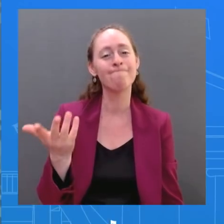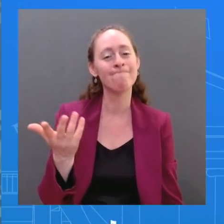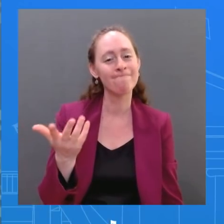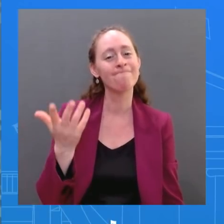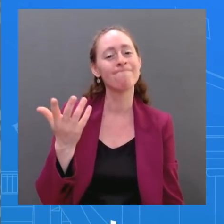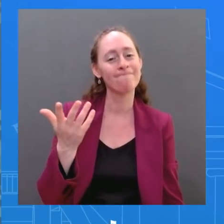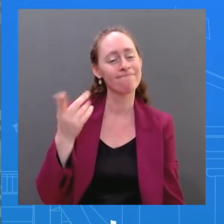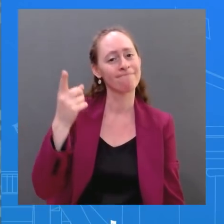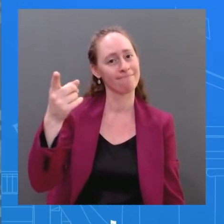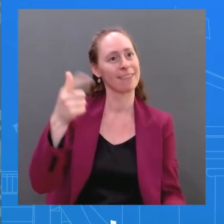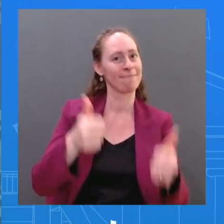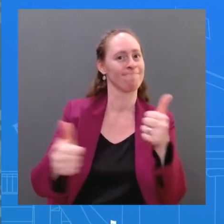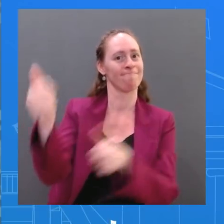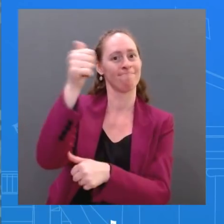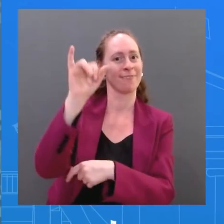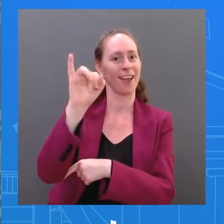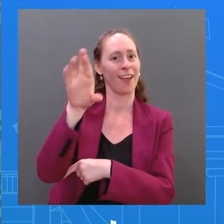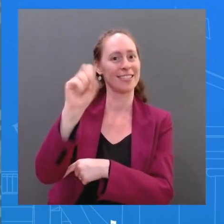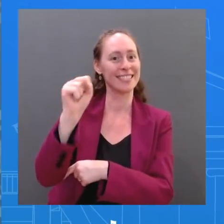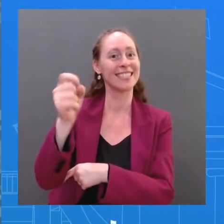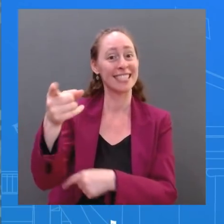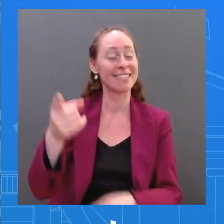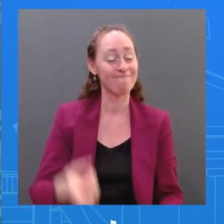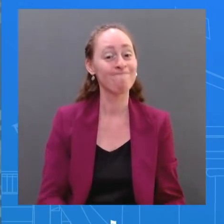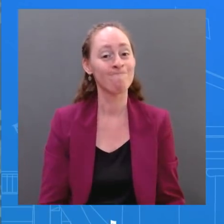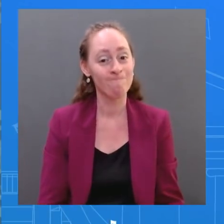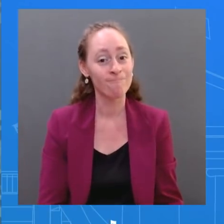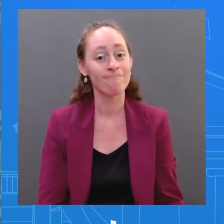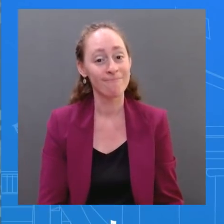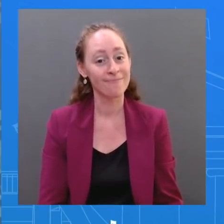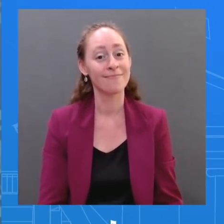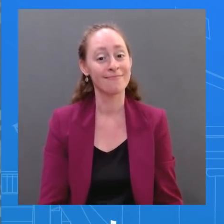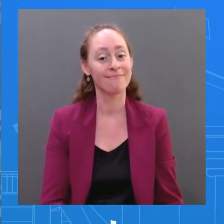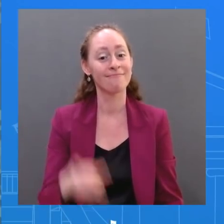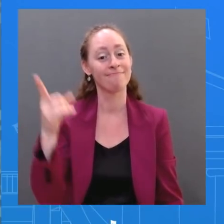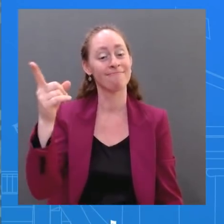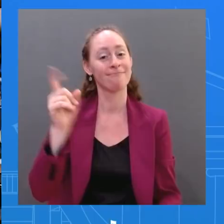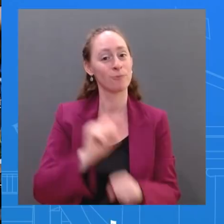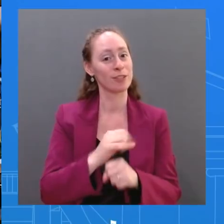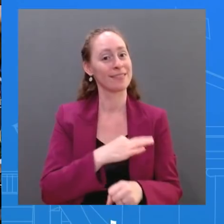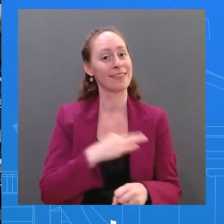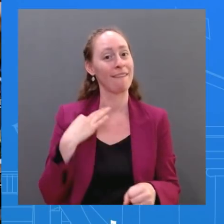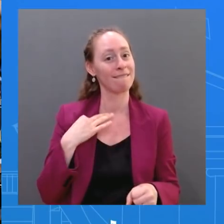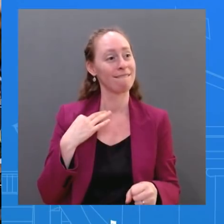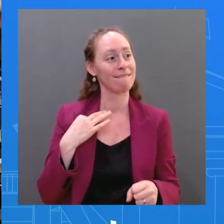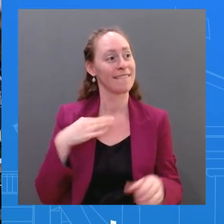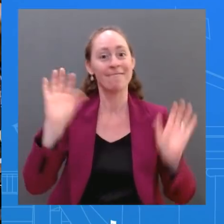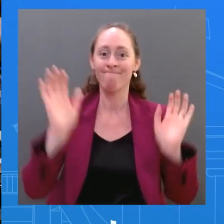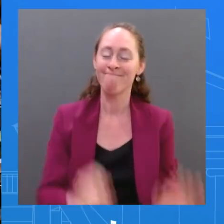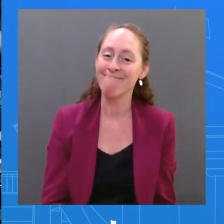So we're going to -- I'm just going to leave it at that. The Press: Okay. And then on the Director of the Secret Service